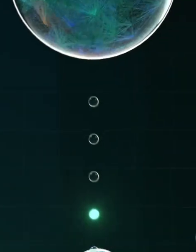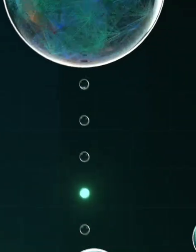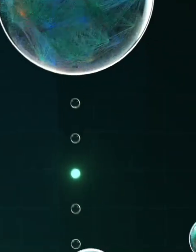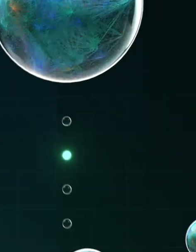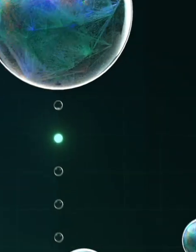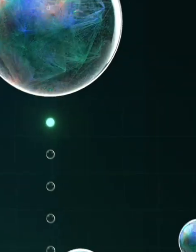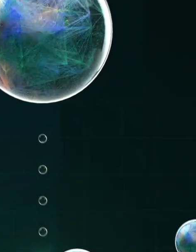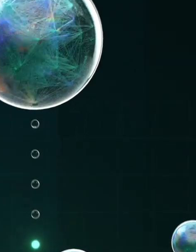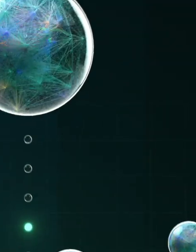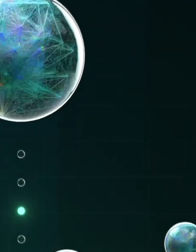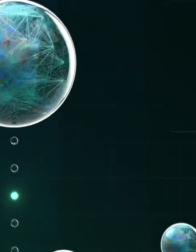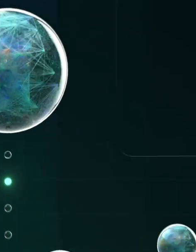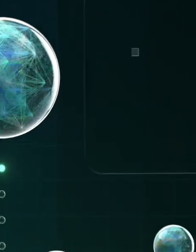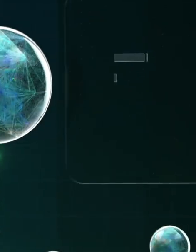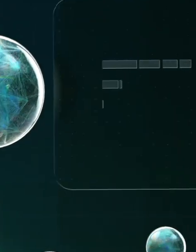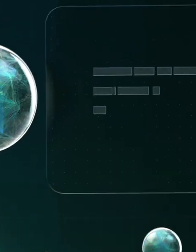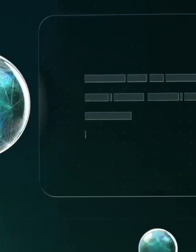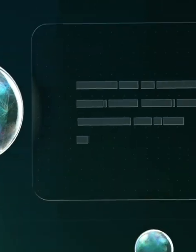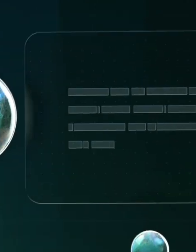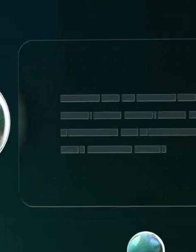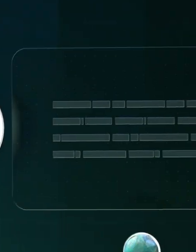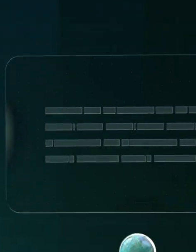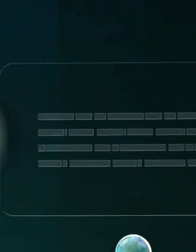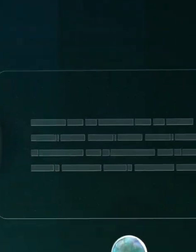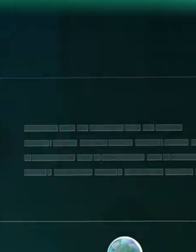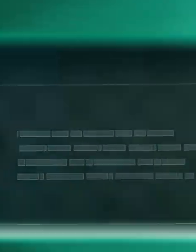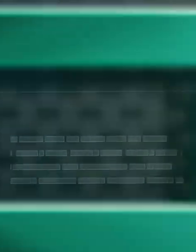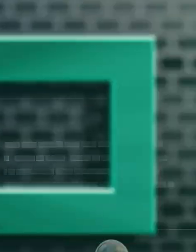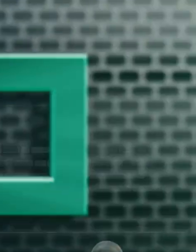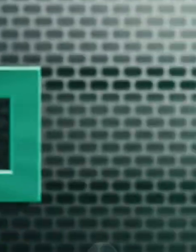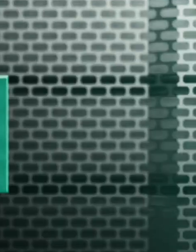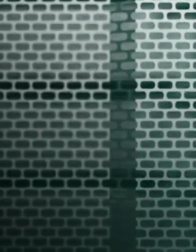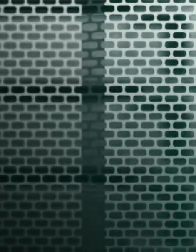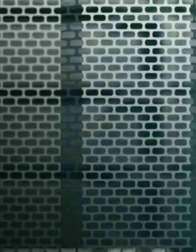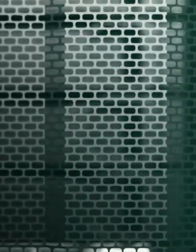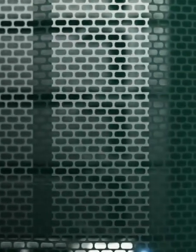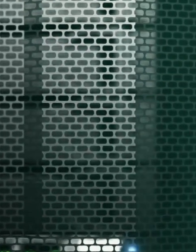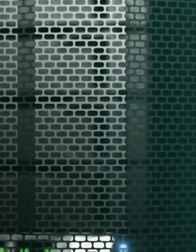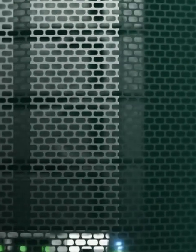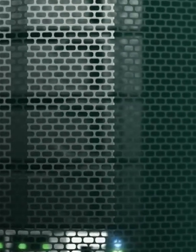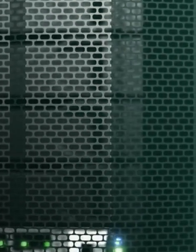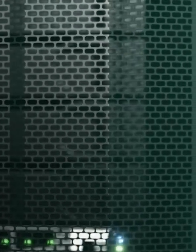ready to be consumed, queried, and reasoned over by AI agents across your enterprise.